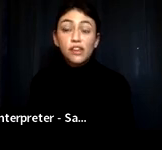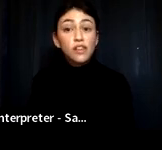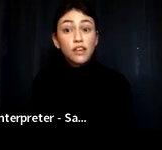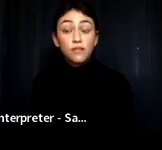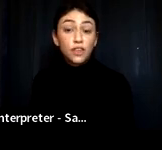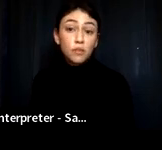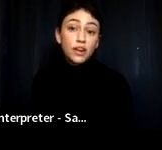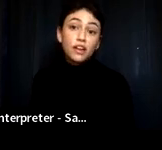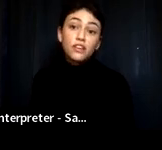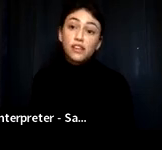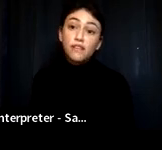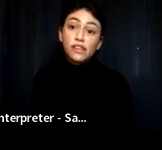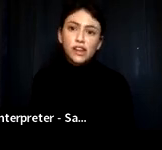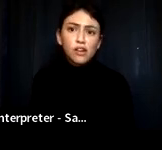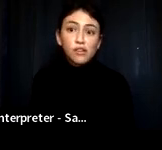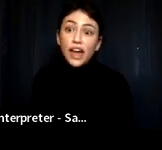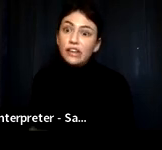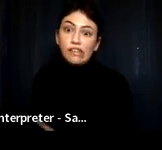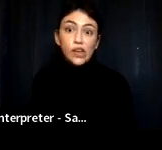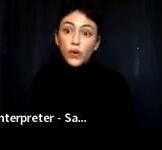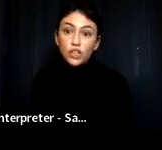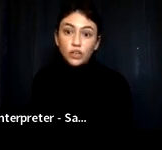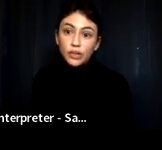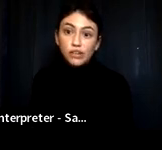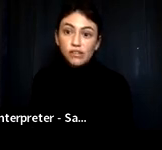And a lot of the community colleges that I visited also had 0 interpreters.